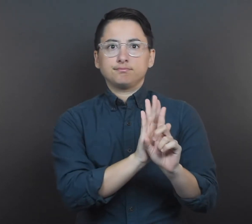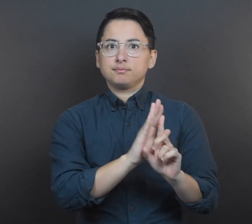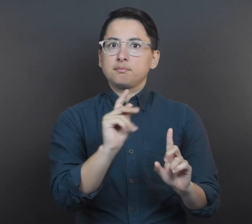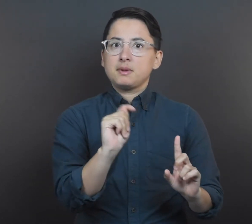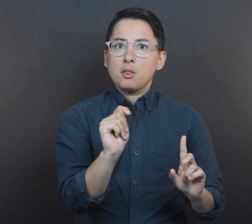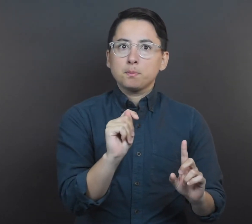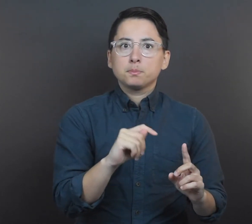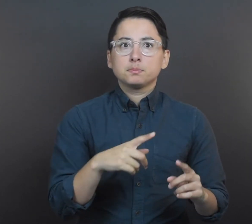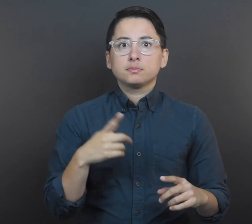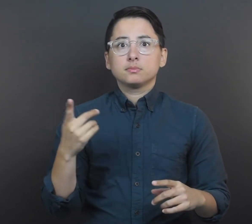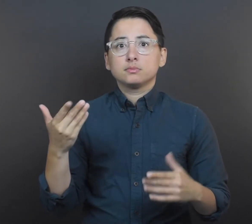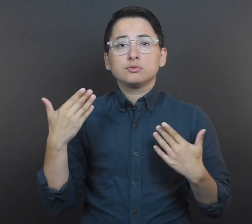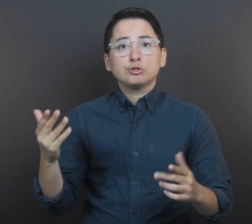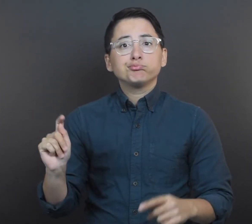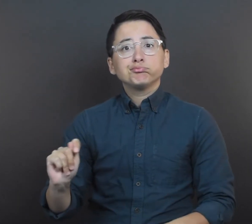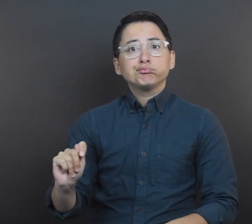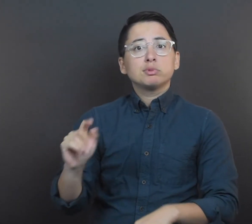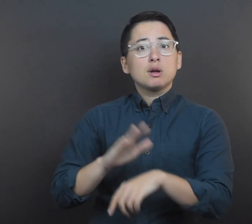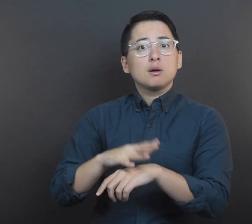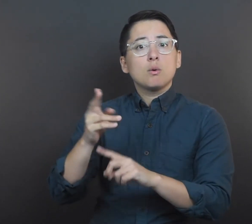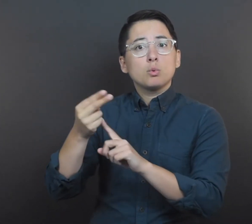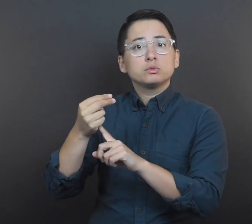Subsequently, the hotel staff to deep clean multiple times per day.